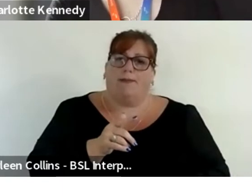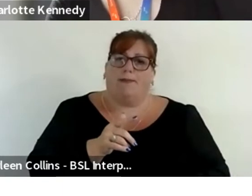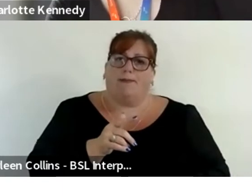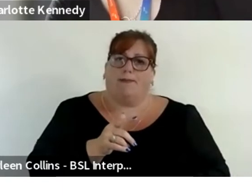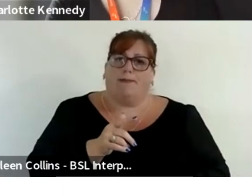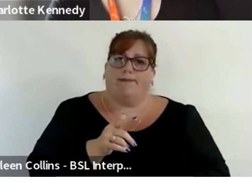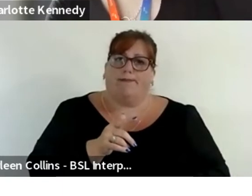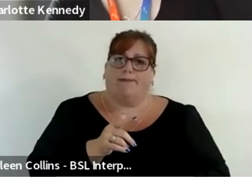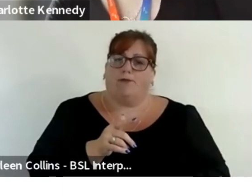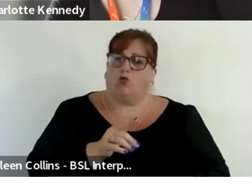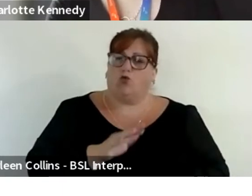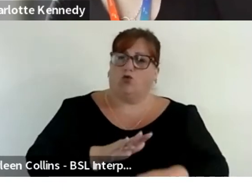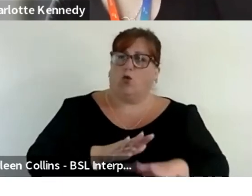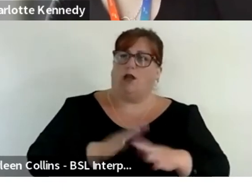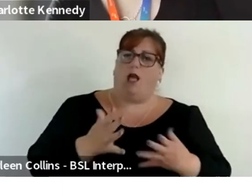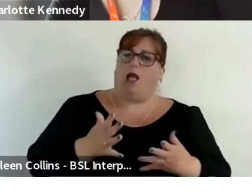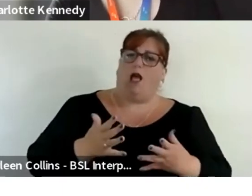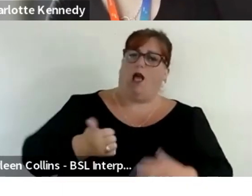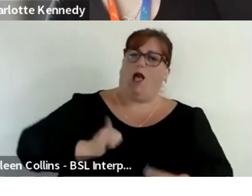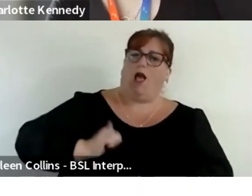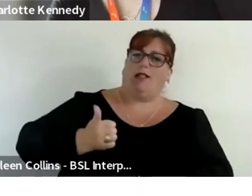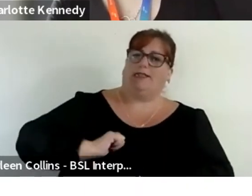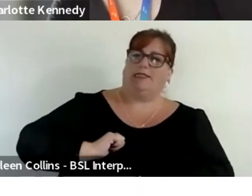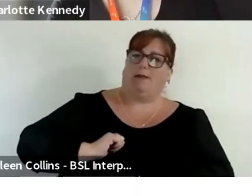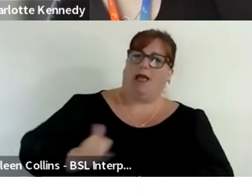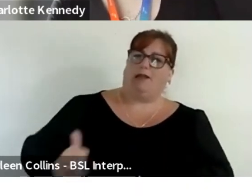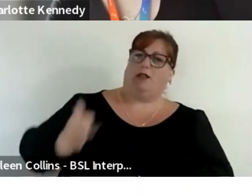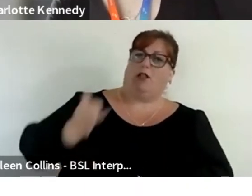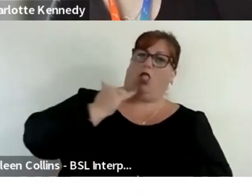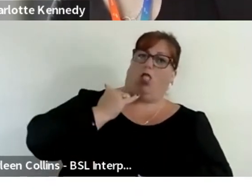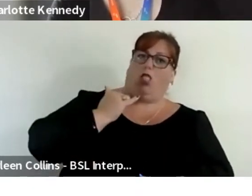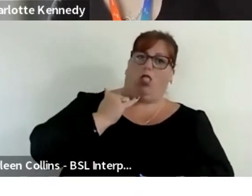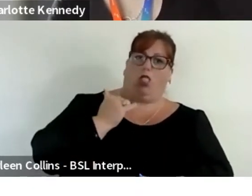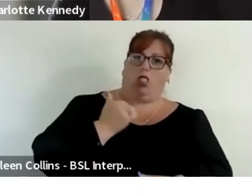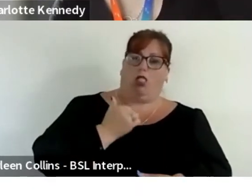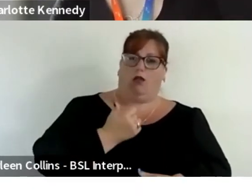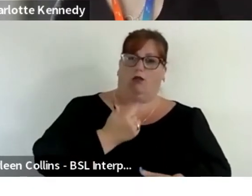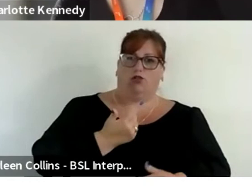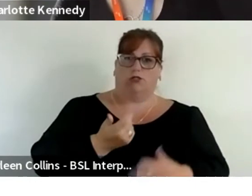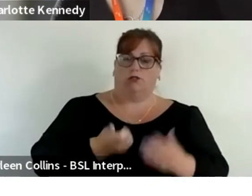If it is necessary, a quick - are you free message before hand really helps.